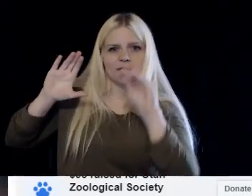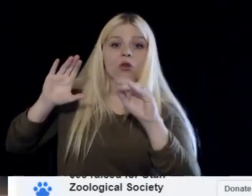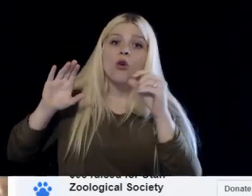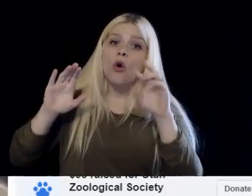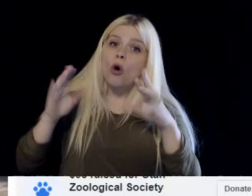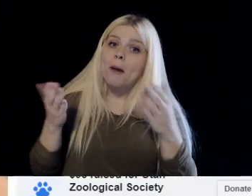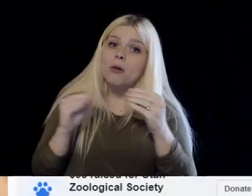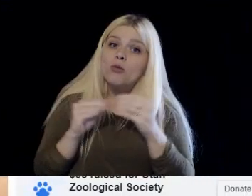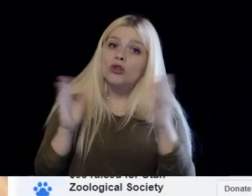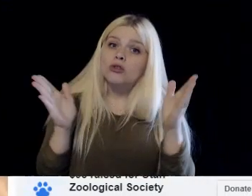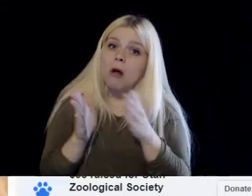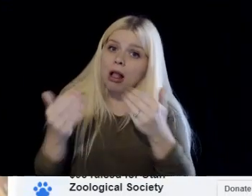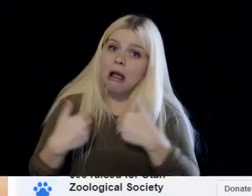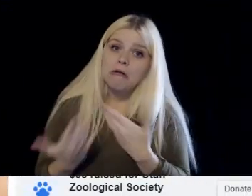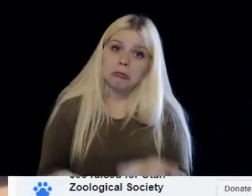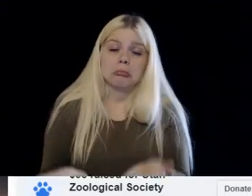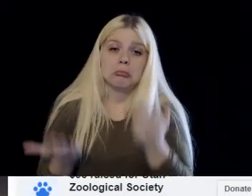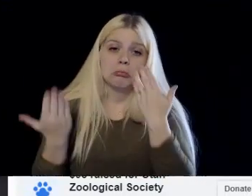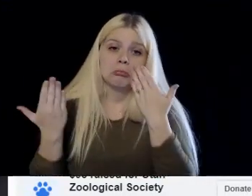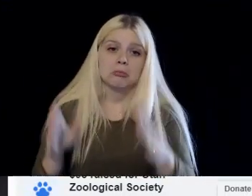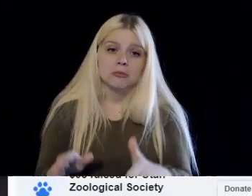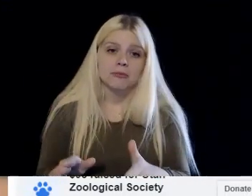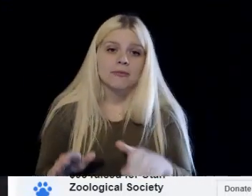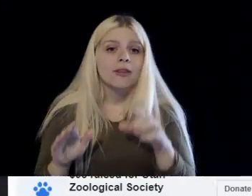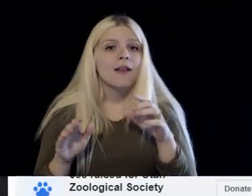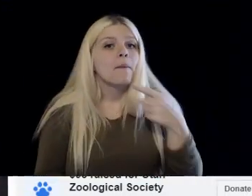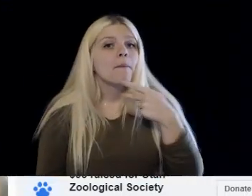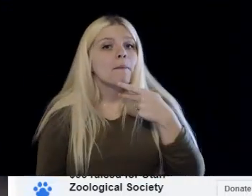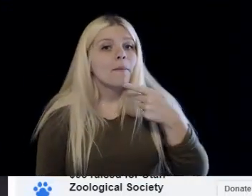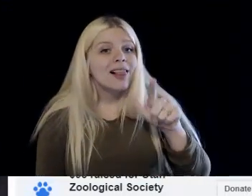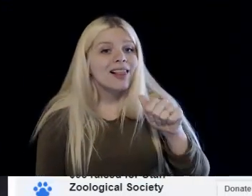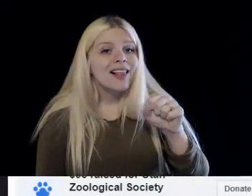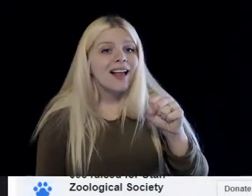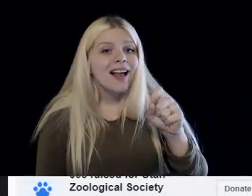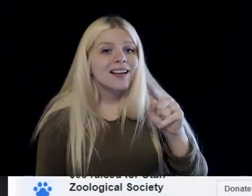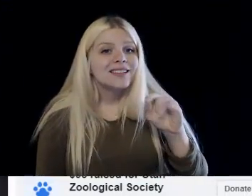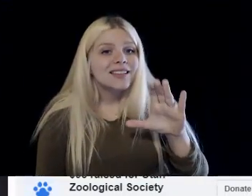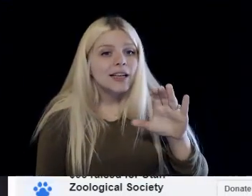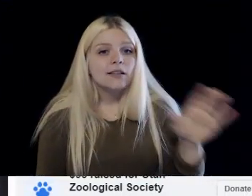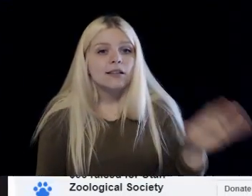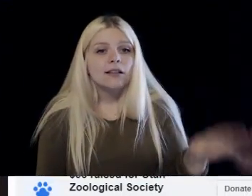We've got hard, plastic toys. Kongs- we put one of the Kongs in there, this is another Kong toy.